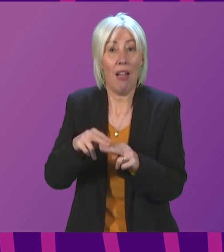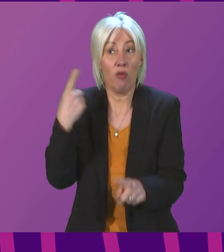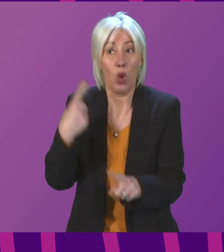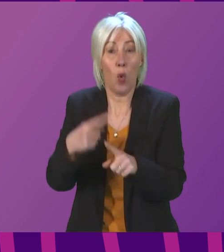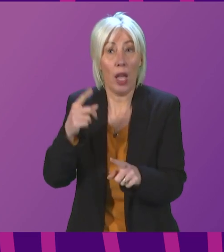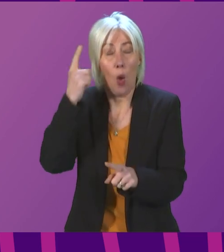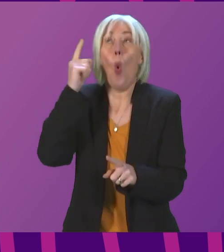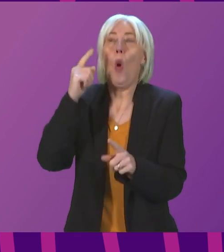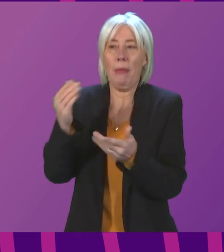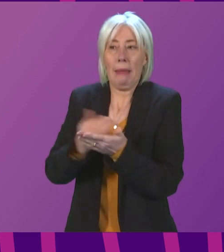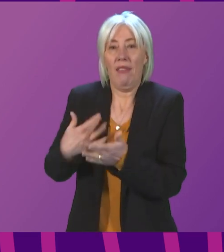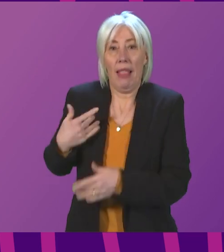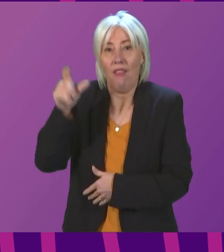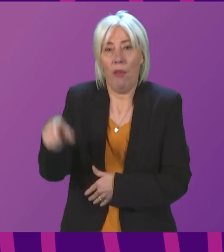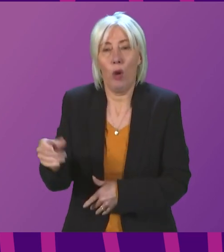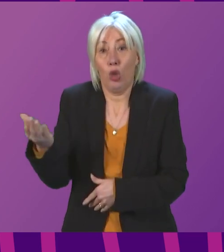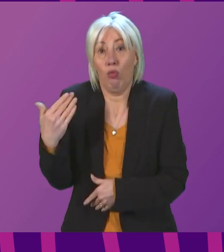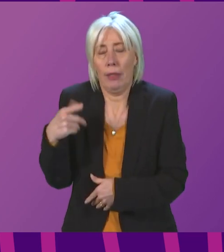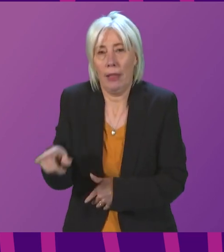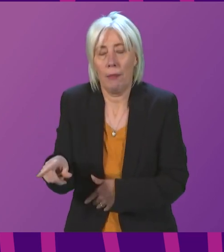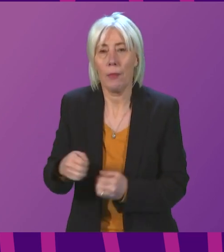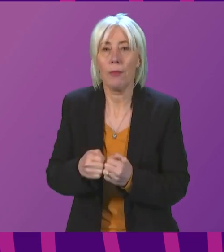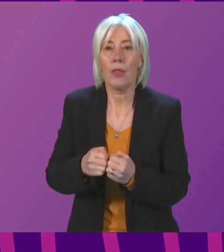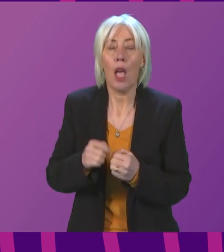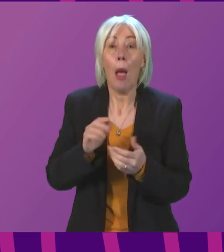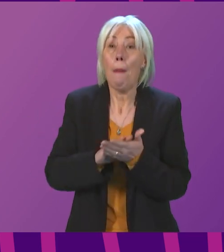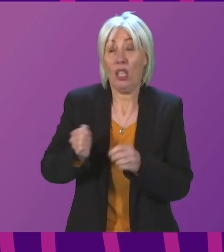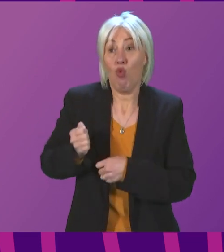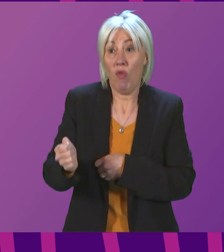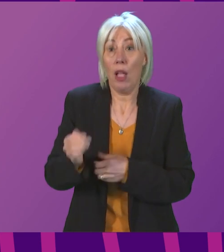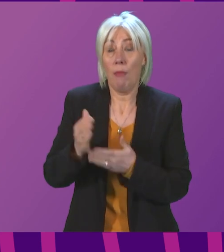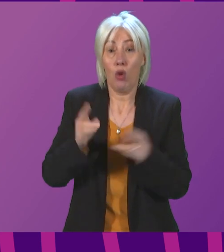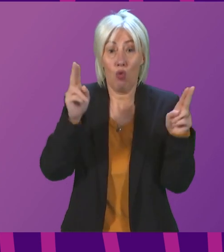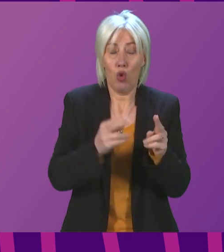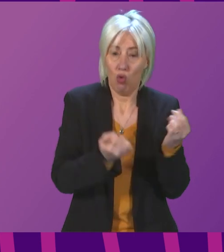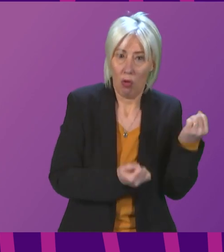A properly staffed rail network is essential to reduce car use and meet Scotland’s climate ambitions.